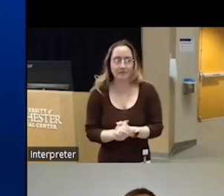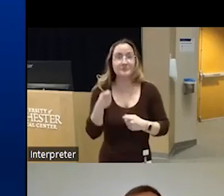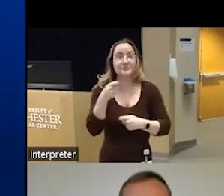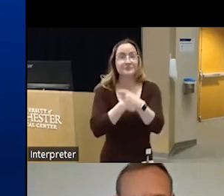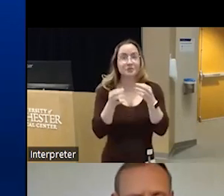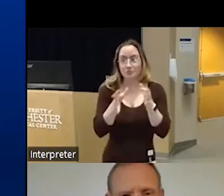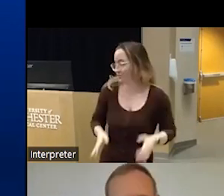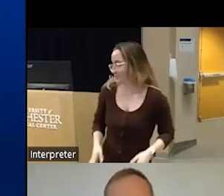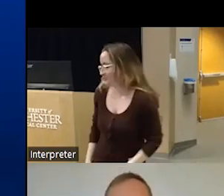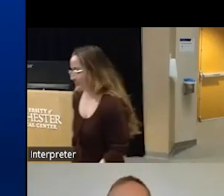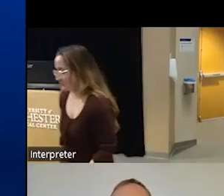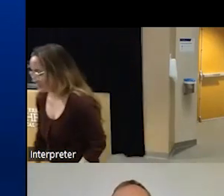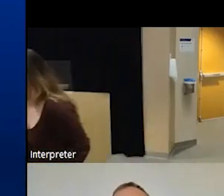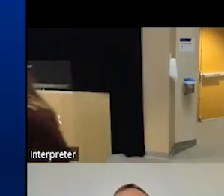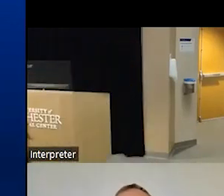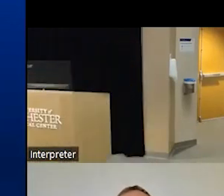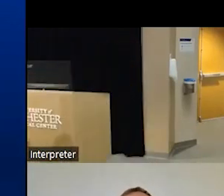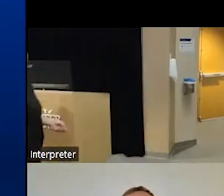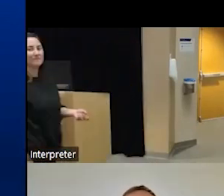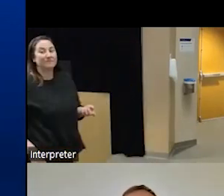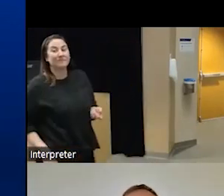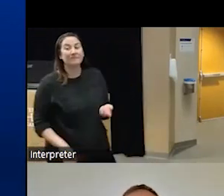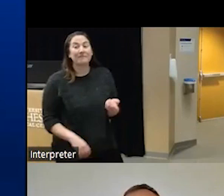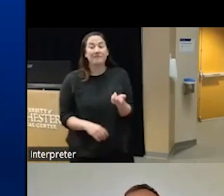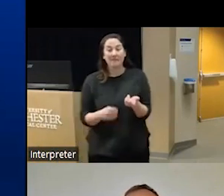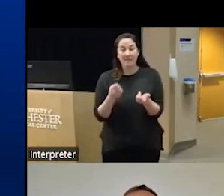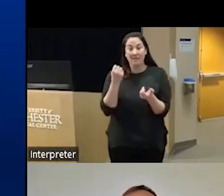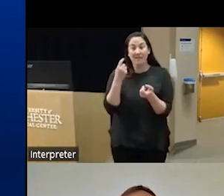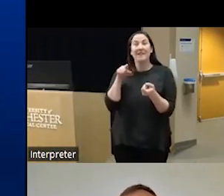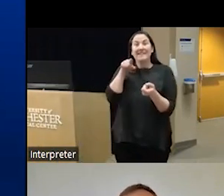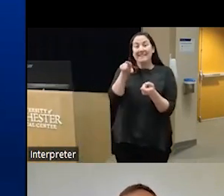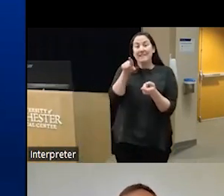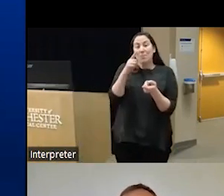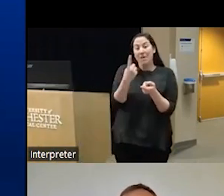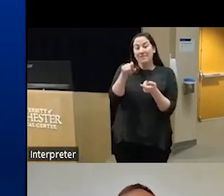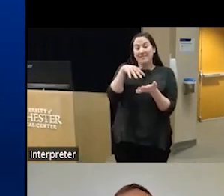This is the only study that compared actually switching to augmenting. This is metformin.